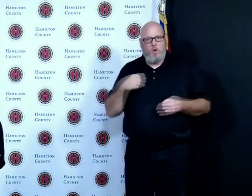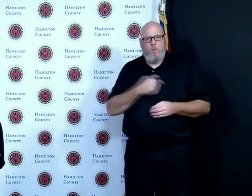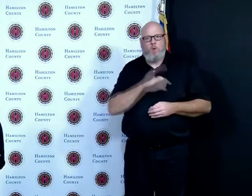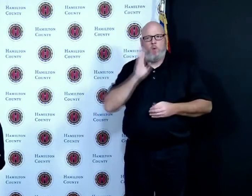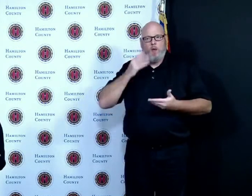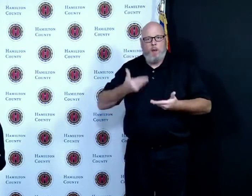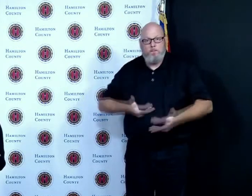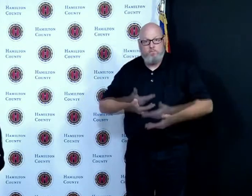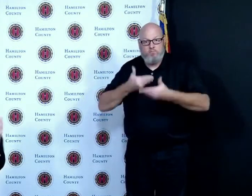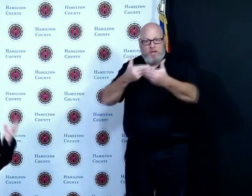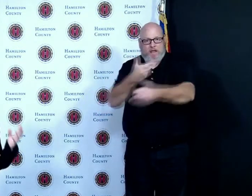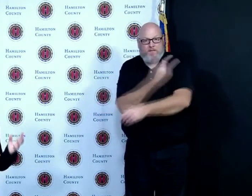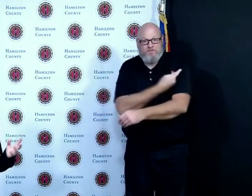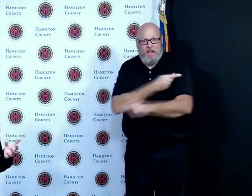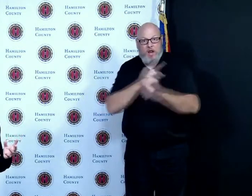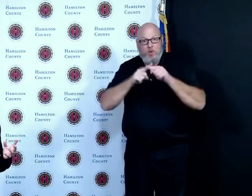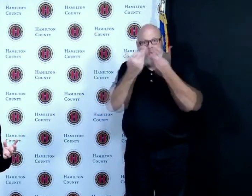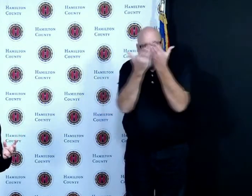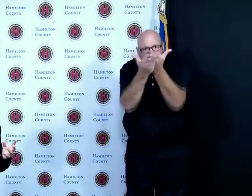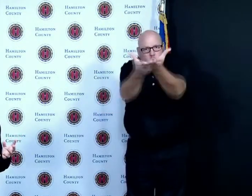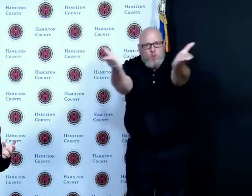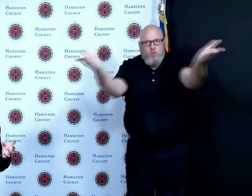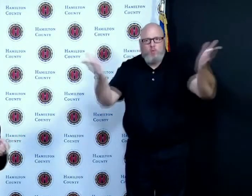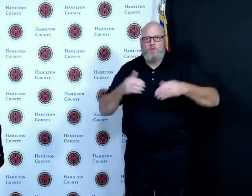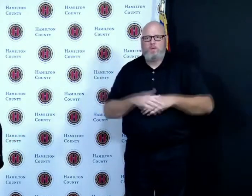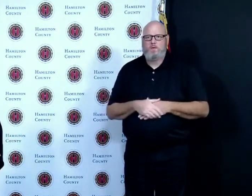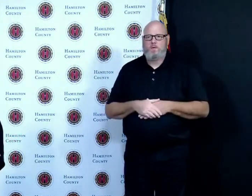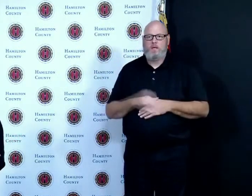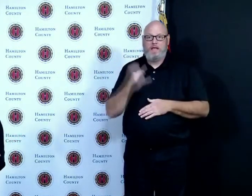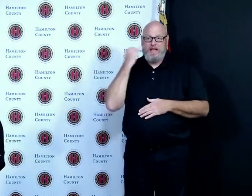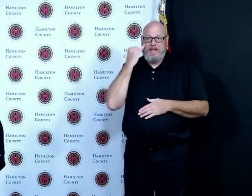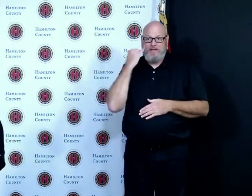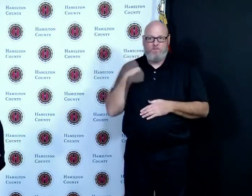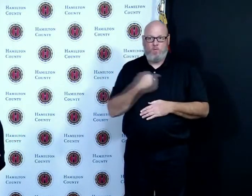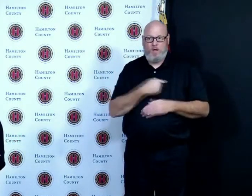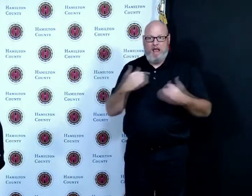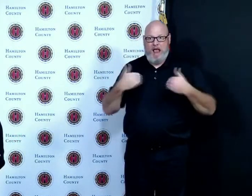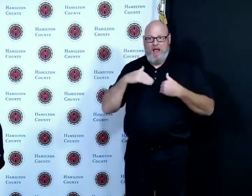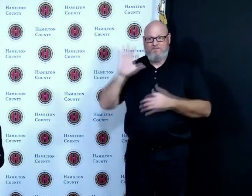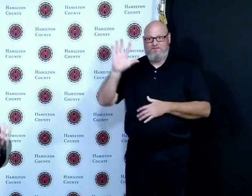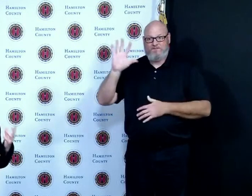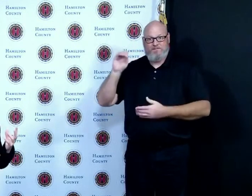different providers whether it's Mercy Health or UC Health or Hamilton County Health or whomever it is